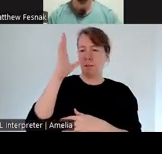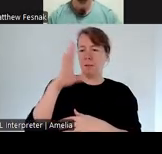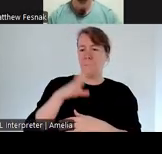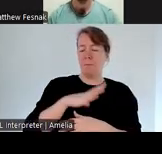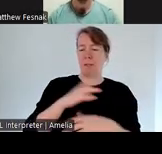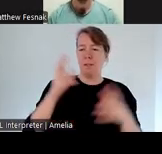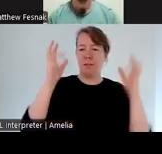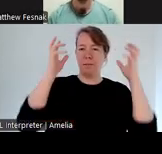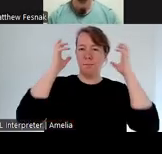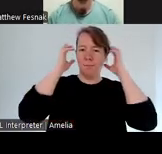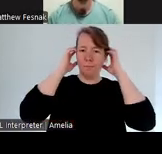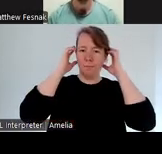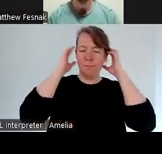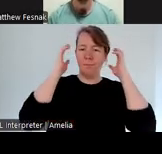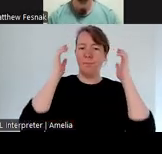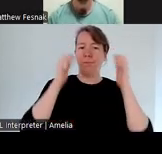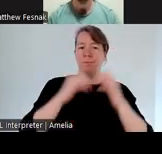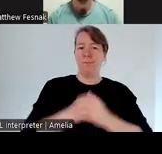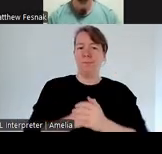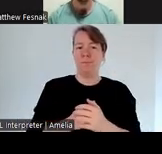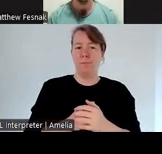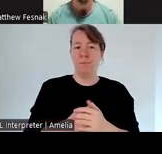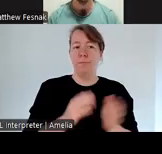This slide is called the built environment.